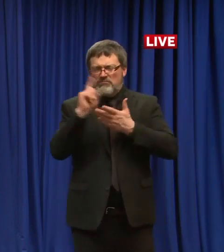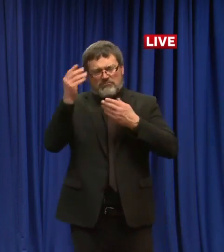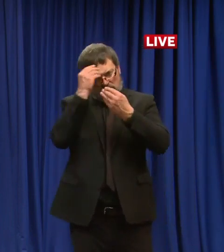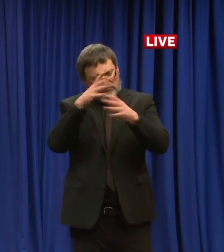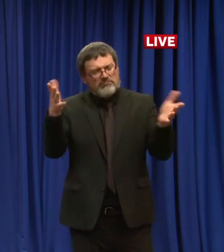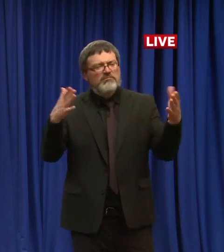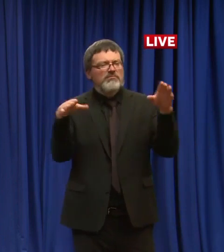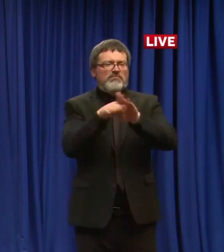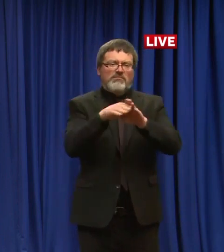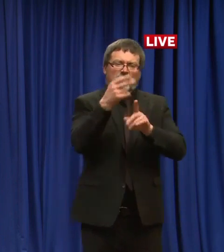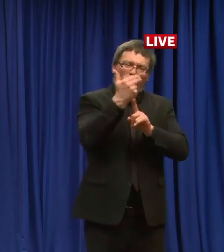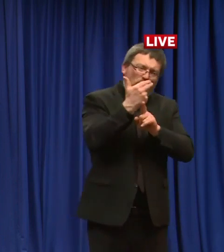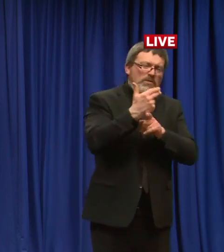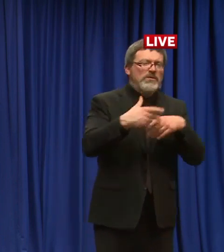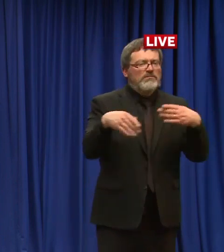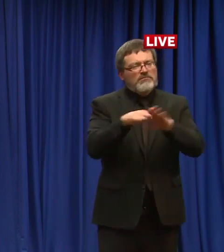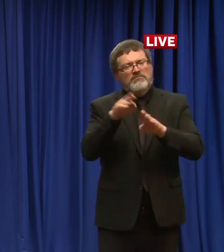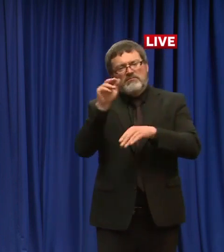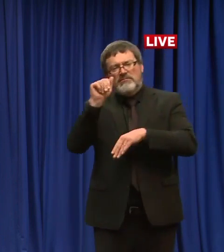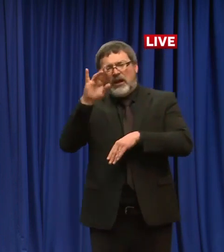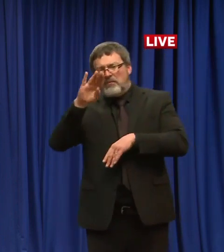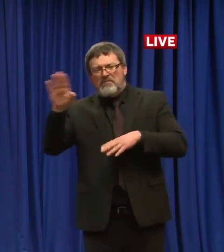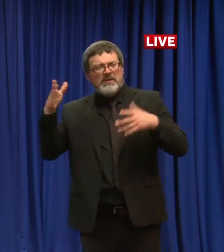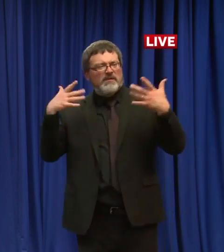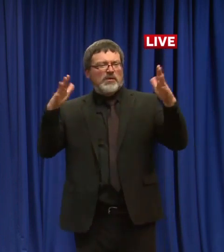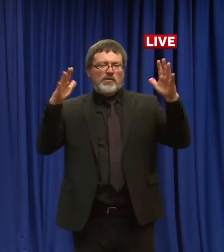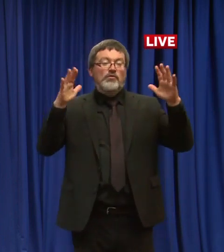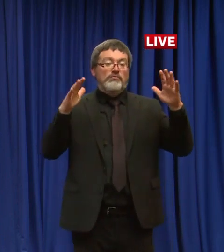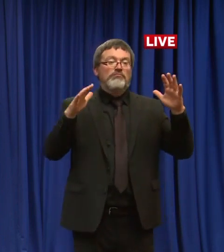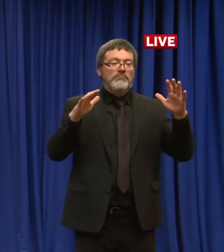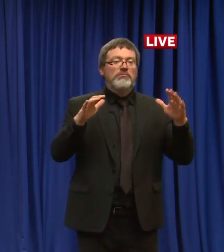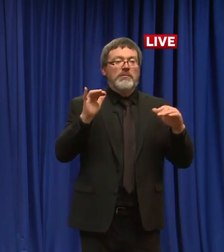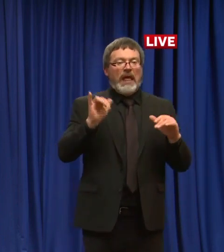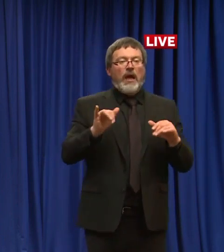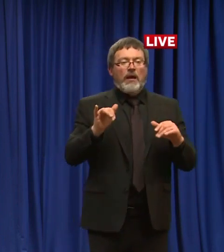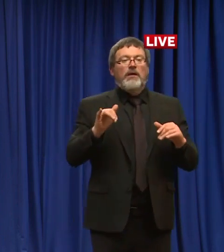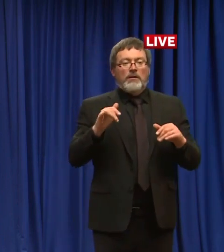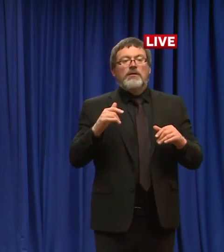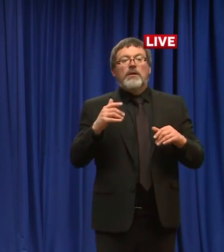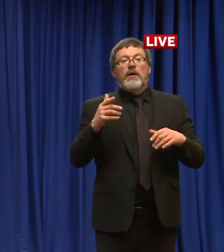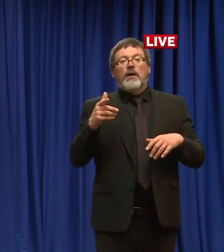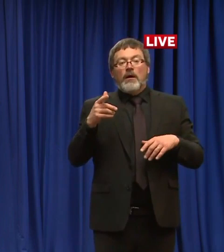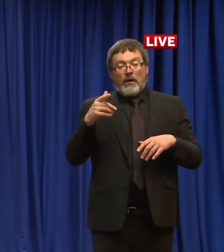AS AIRBNB’S BUT IF FOLKS ARE COMING UP HERE FOR AN EXTENDED STAY THE SIGNAGE IS VERY CLEAR.